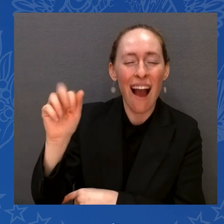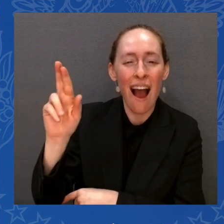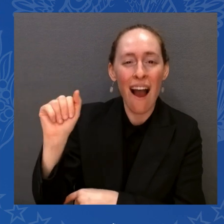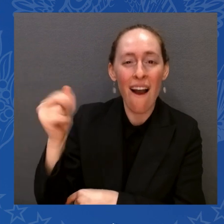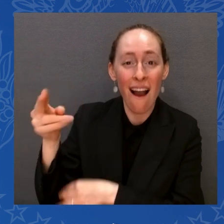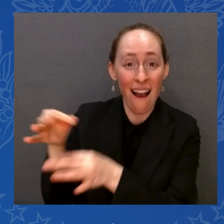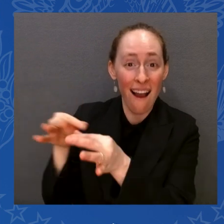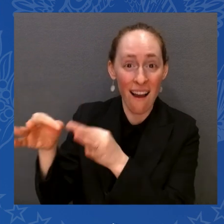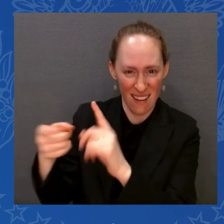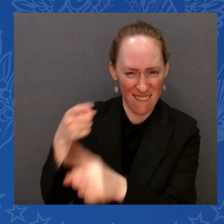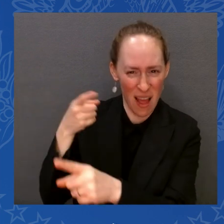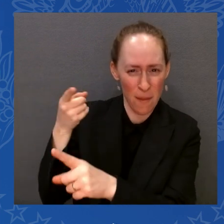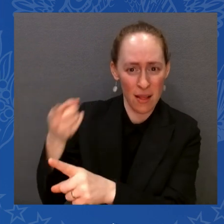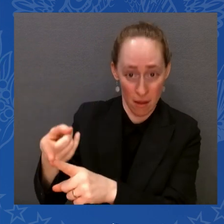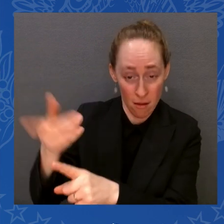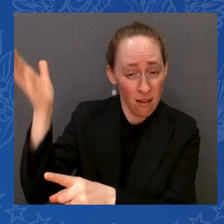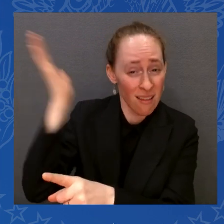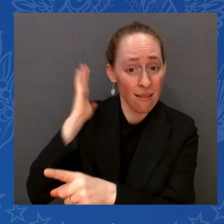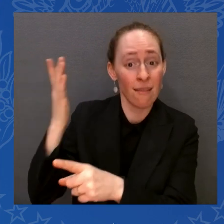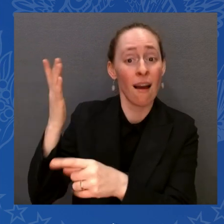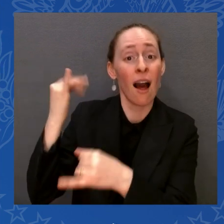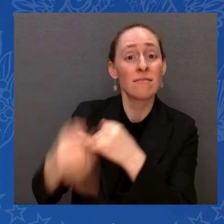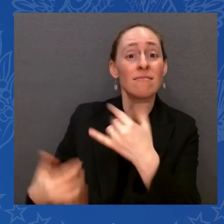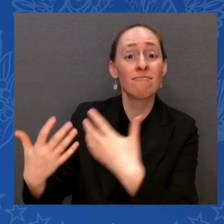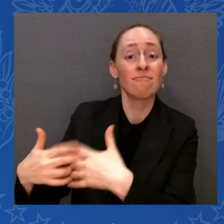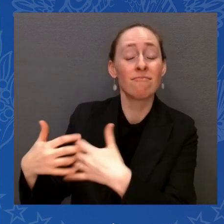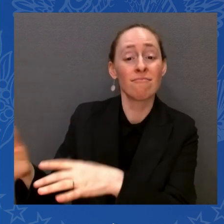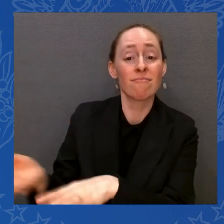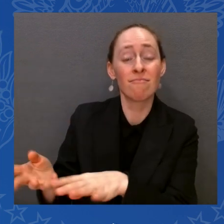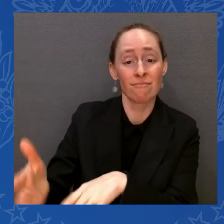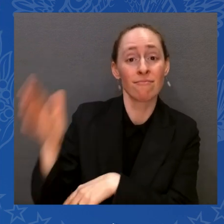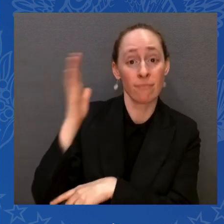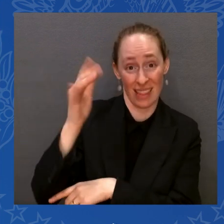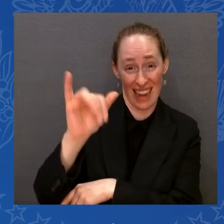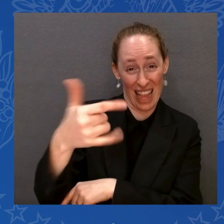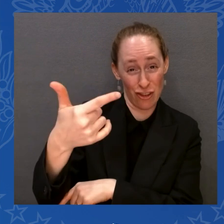two days before Christmas in 2008, thousands of people lost their jobs at the plant